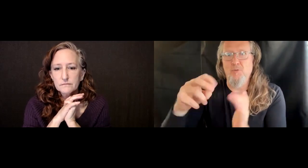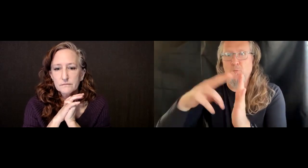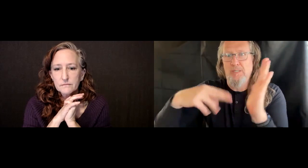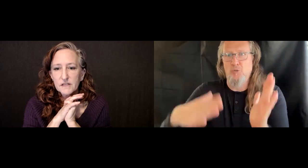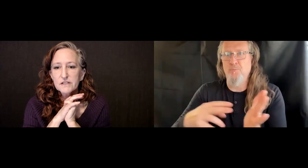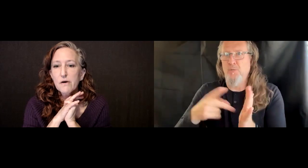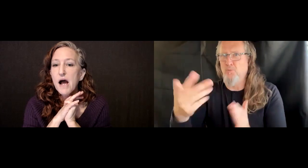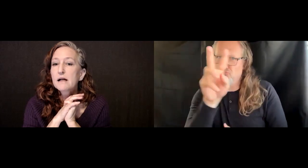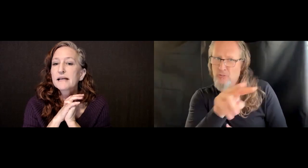So I'll expect you all to be active readers, when I pull up a slide I'll have you all read it.